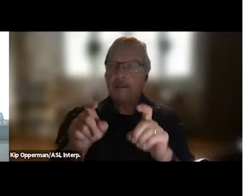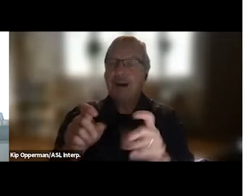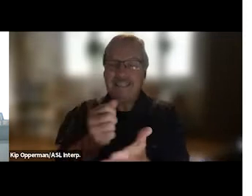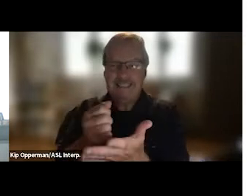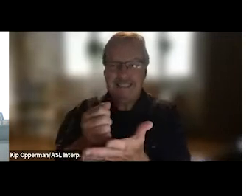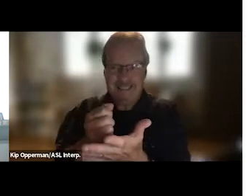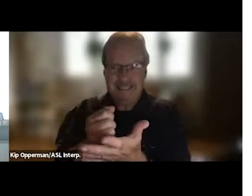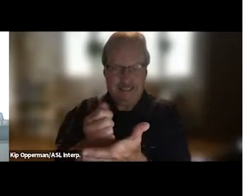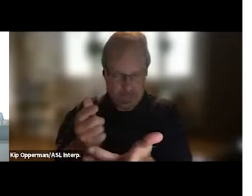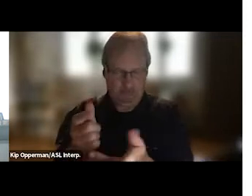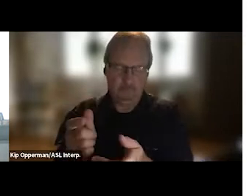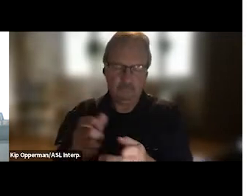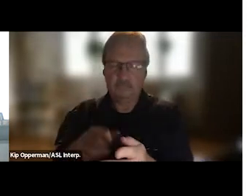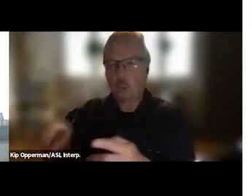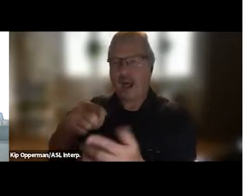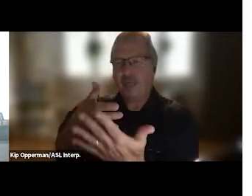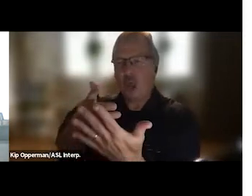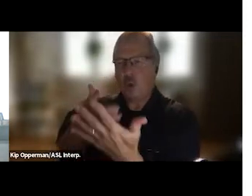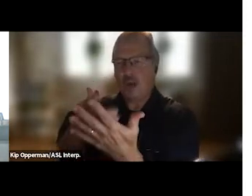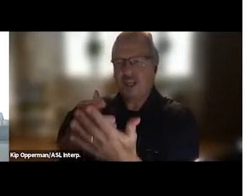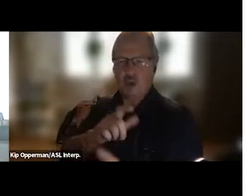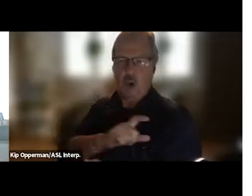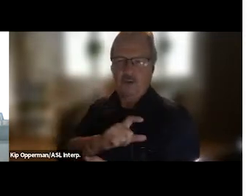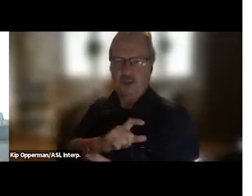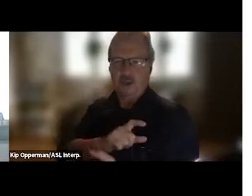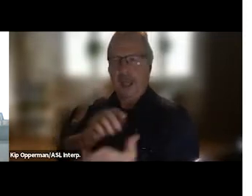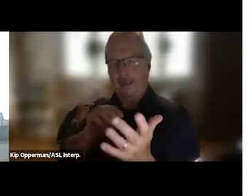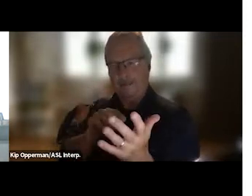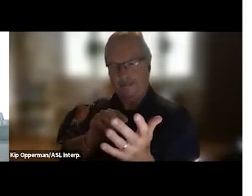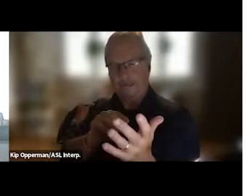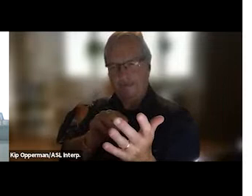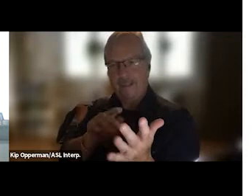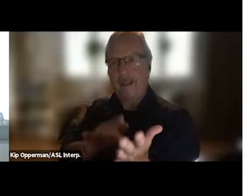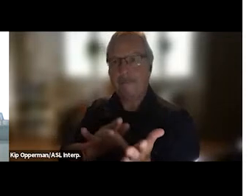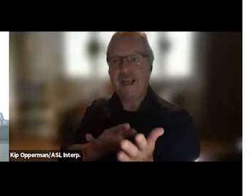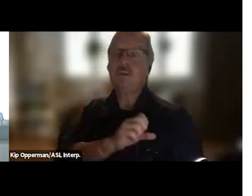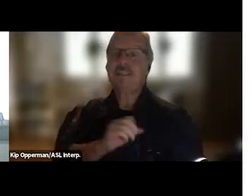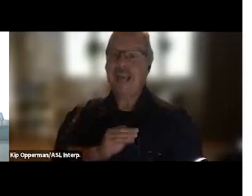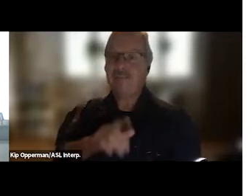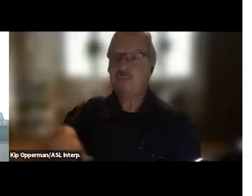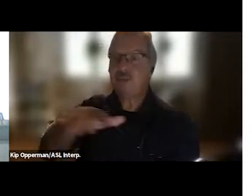among our corrections officers, among our medical staff, and among our community. Education for all of our staff.